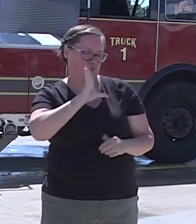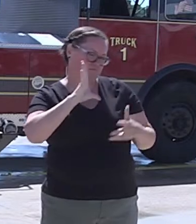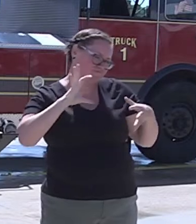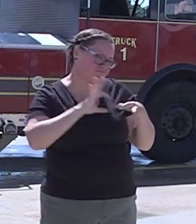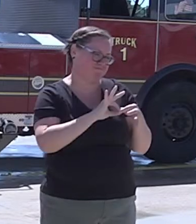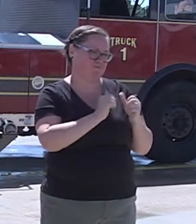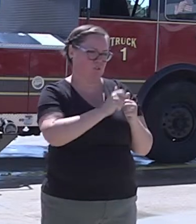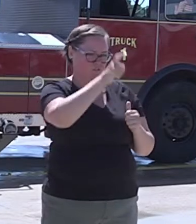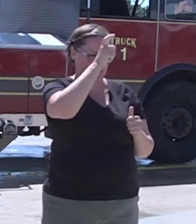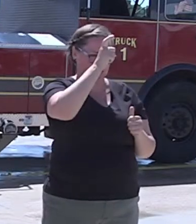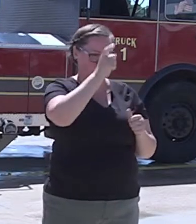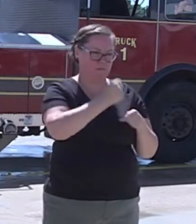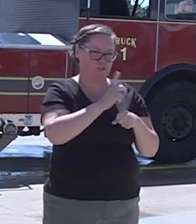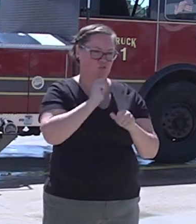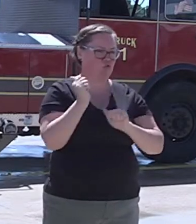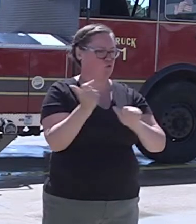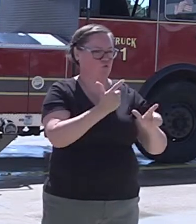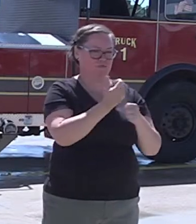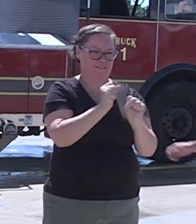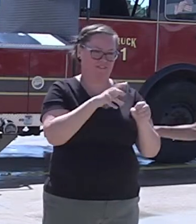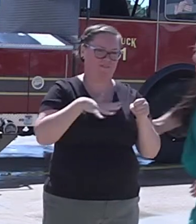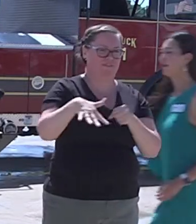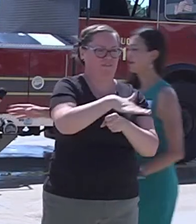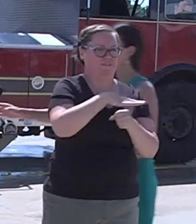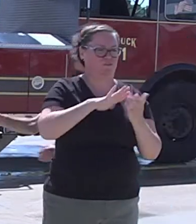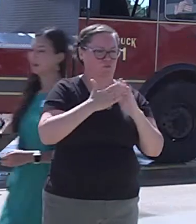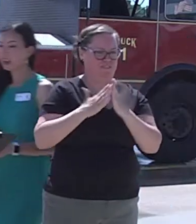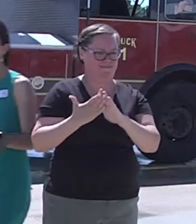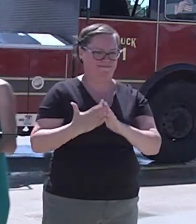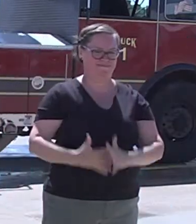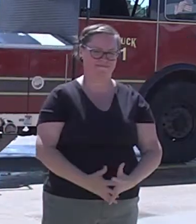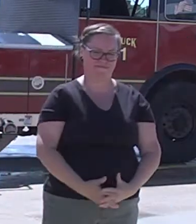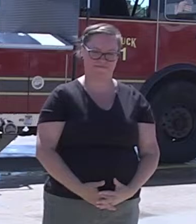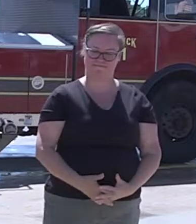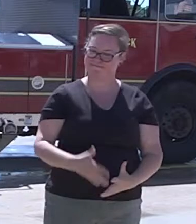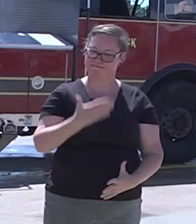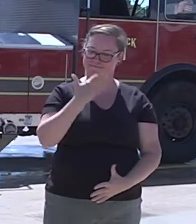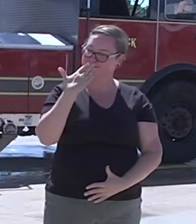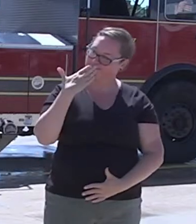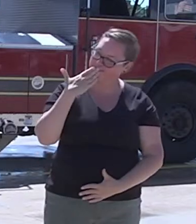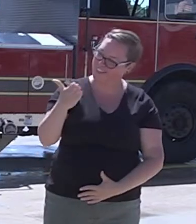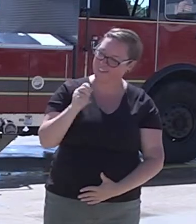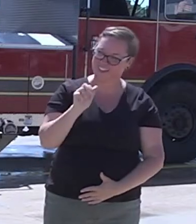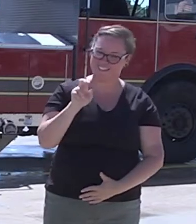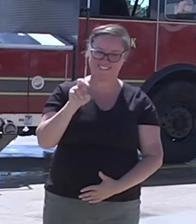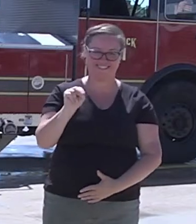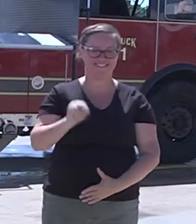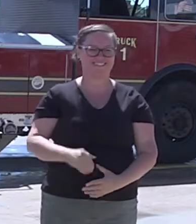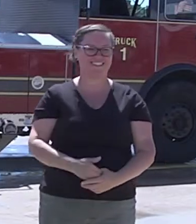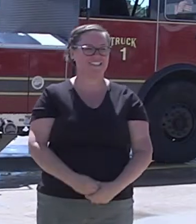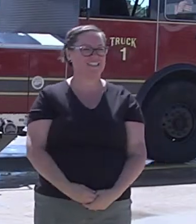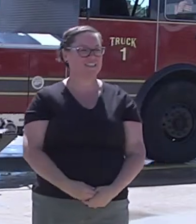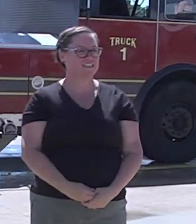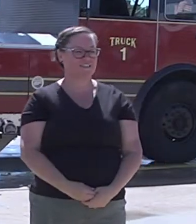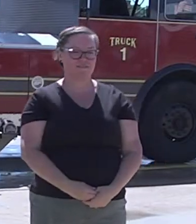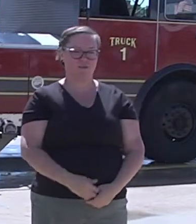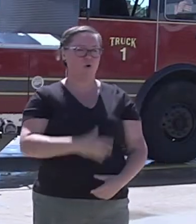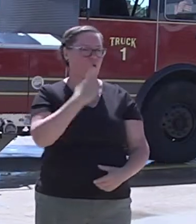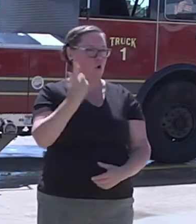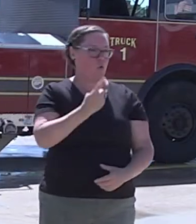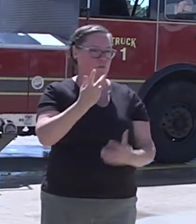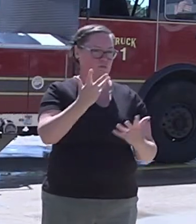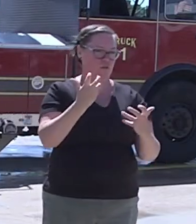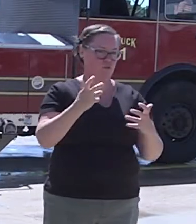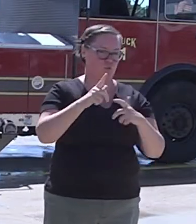community thank you very much Erin and as always i' like to close out our Thursday